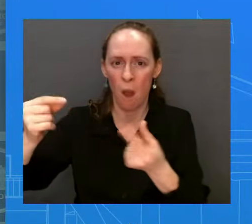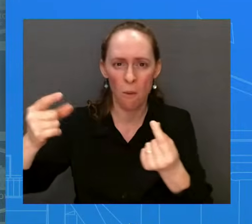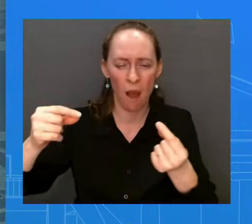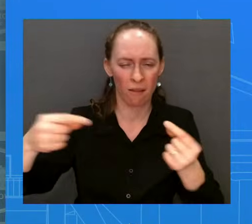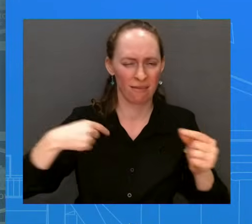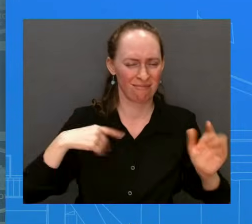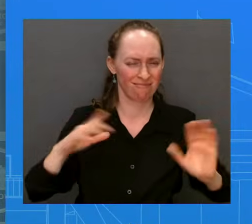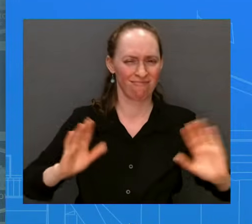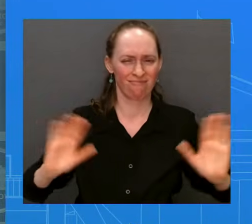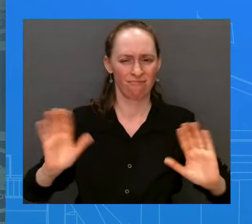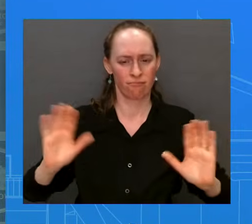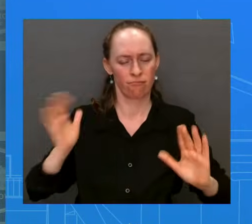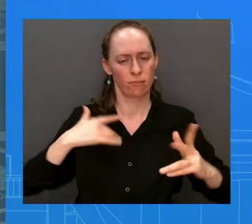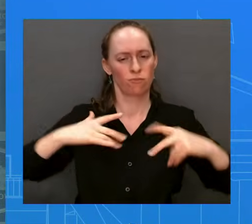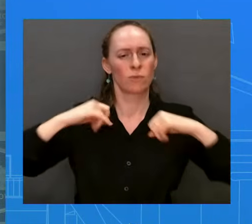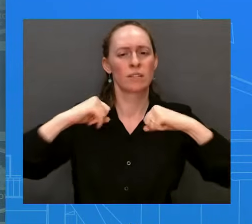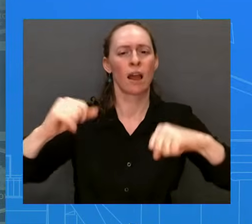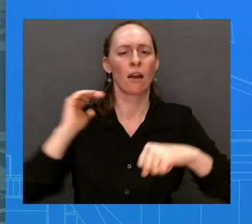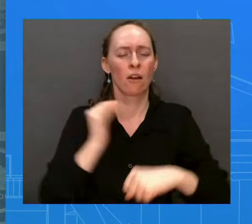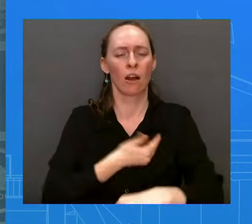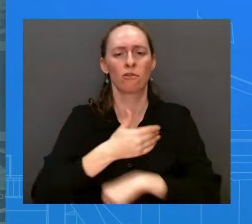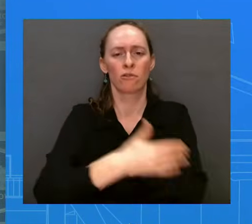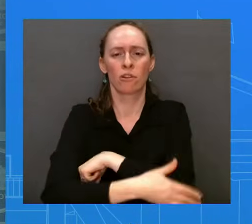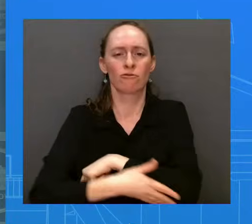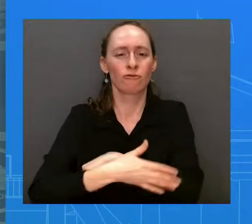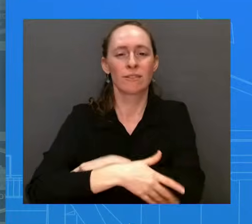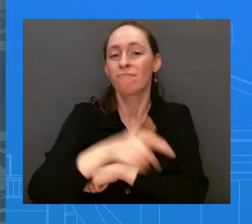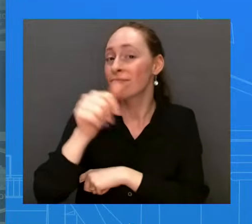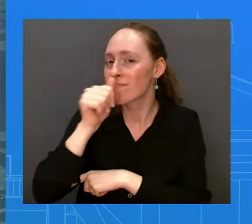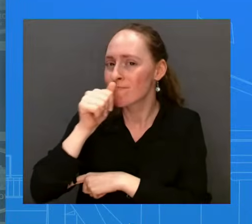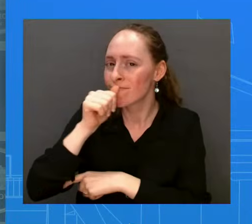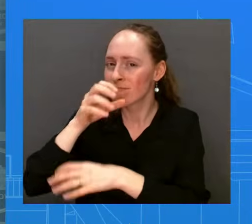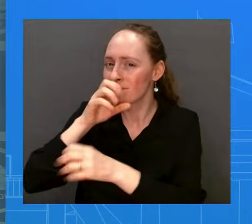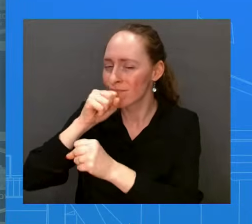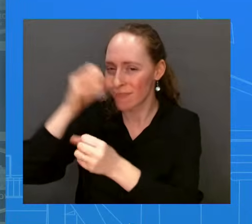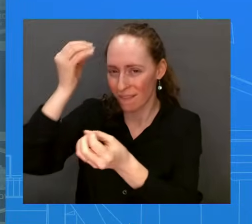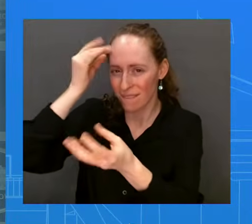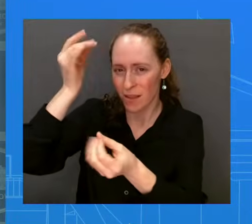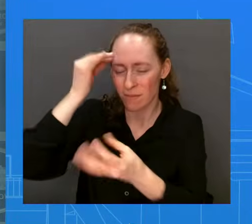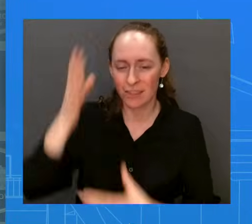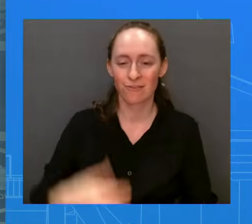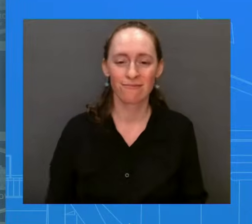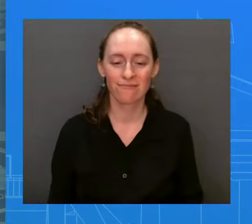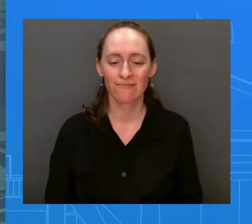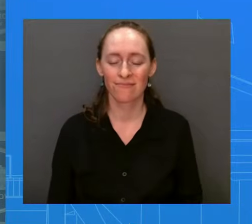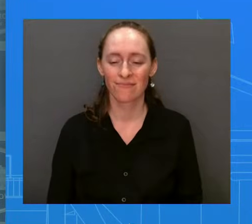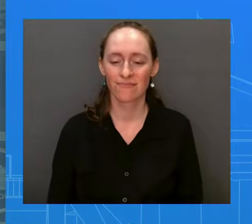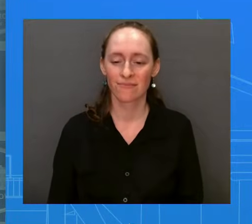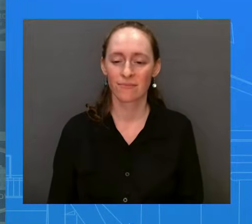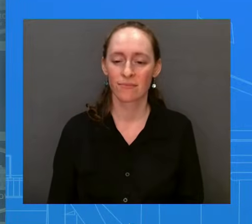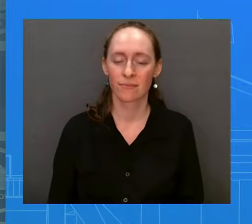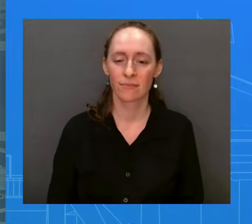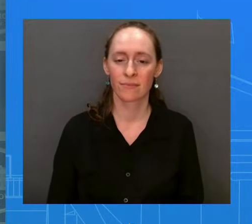Mr. Kirby: I won't talk about it any more than that. Ms. Jean-Pierre: Okay, we have to move. Way in the back. Way in the back. Go ahead. The Press: Thank you. Me? >> Ms. Jean-Pierre: Yes. The Press: Thank you very much. Iraq's -- Ms. Jean-Pierre: No, no, no. The gentleman right there.